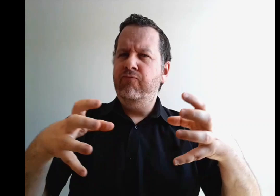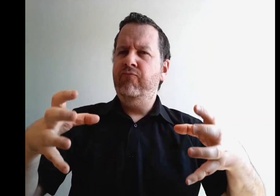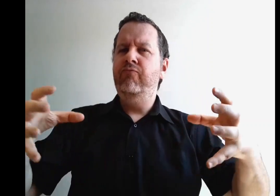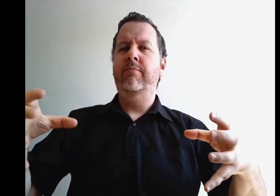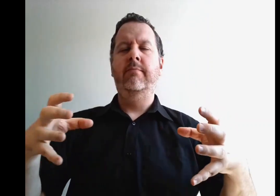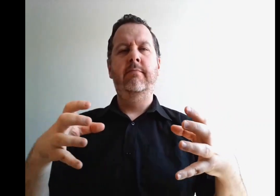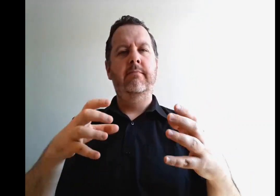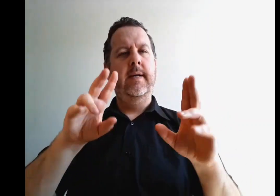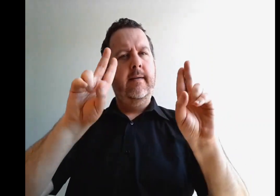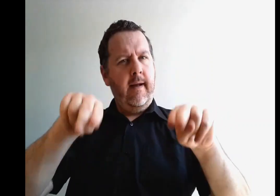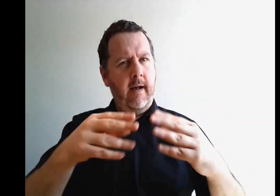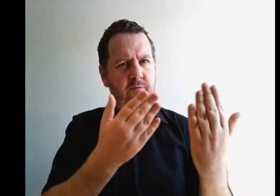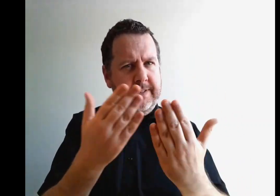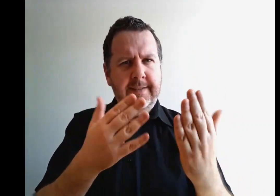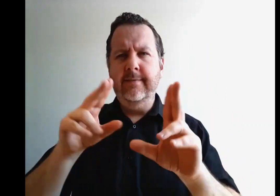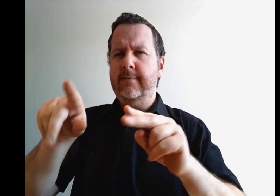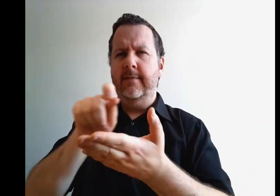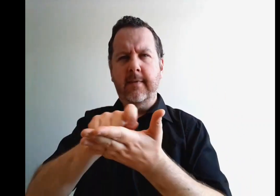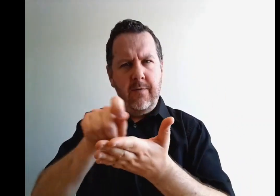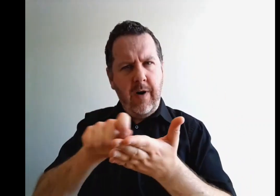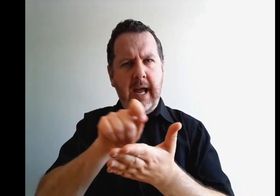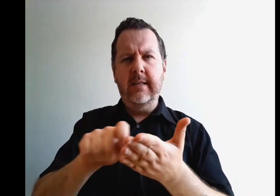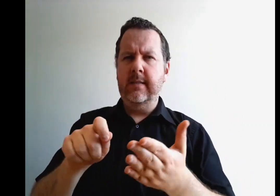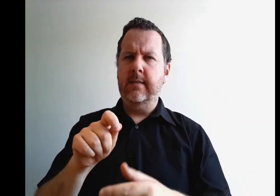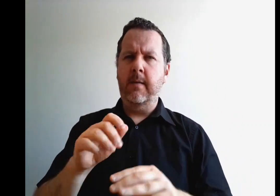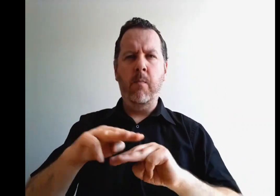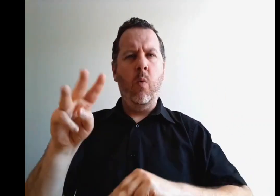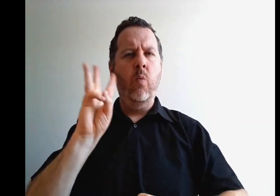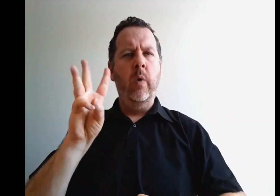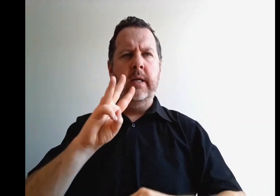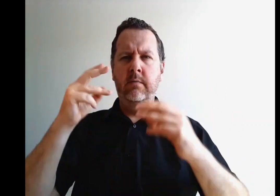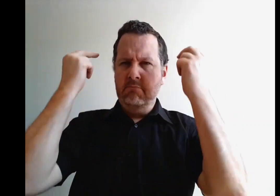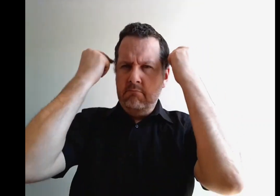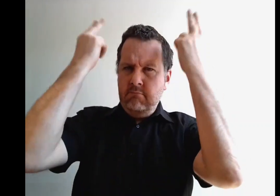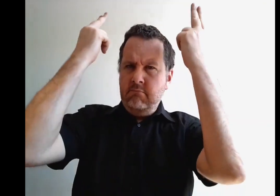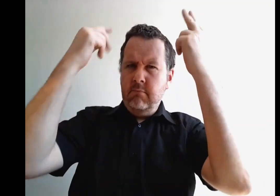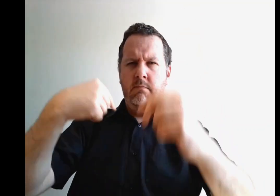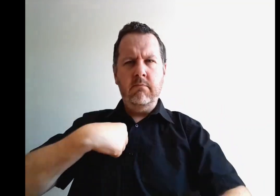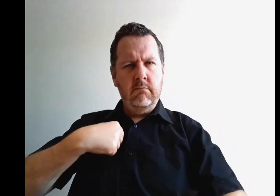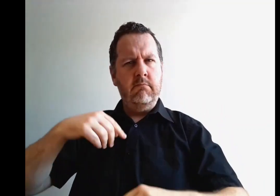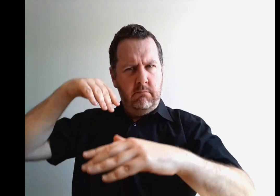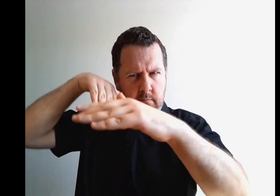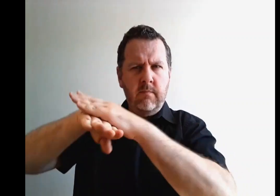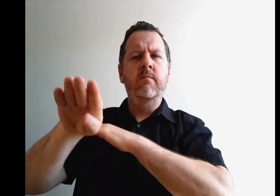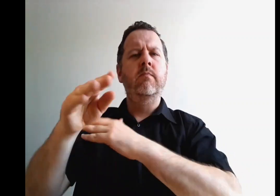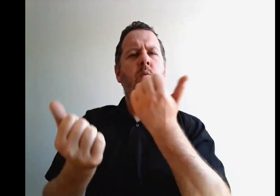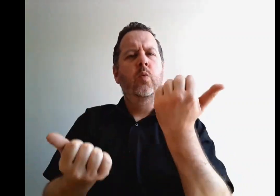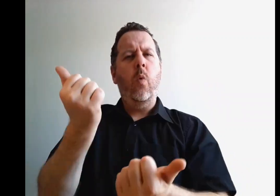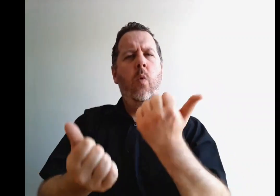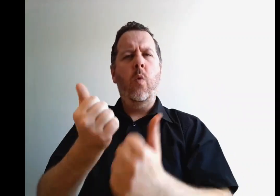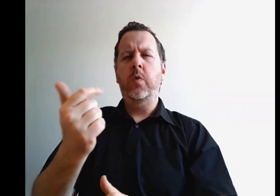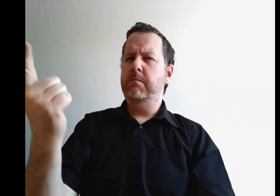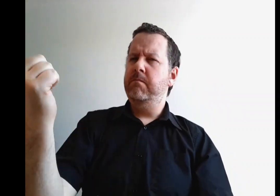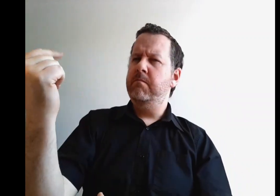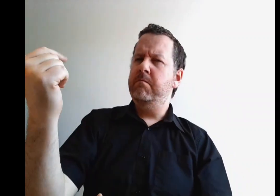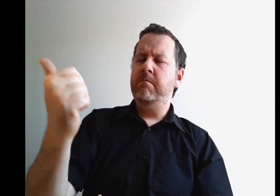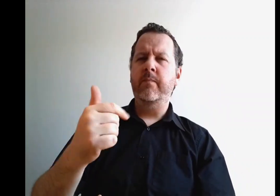who were literate, and were willing to say in the new Free State, "I'm going to go to court",